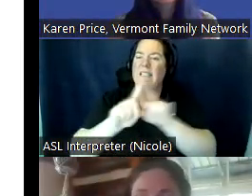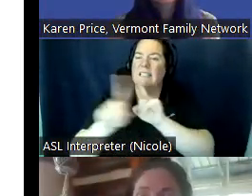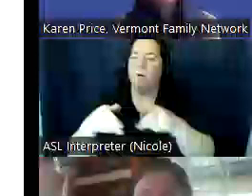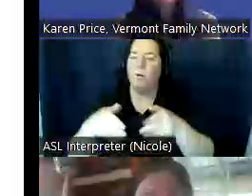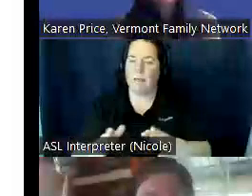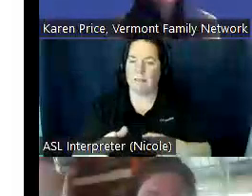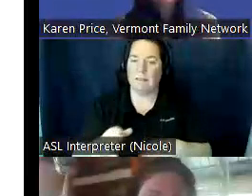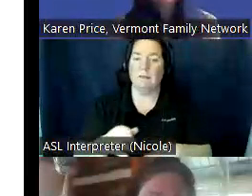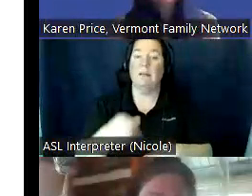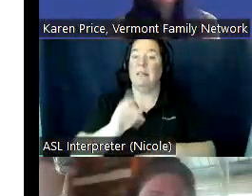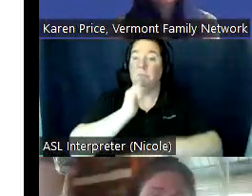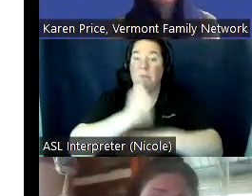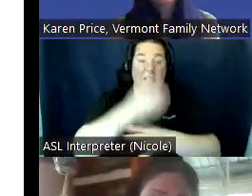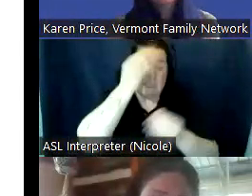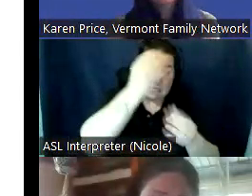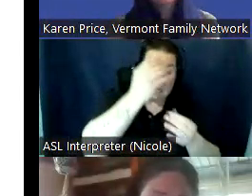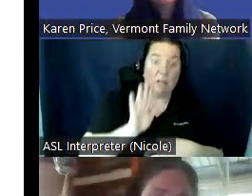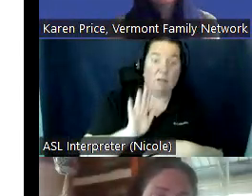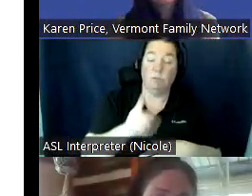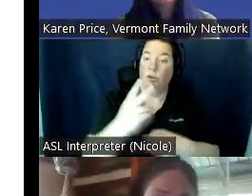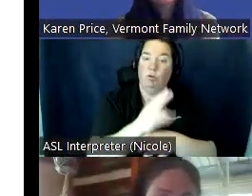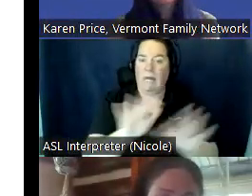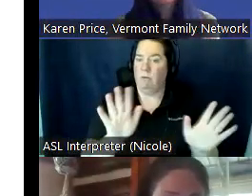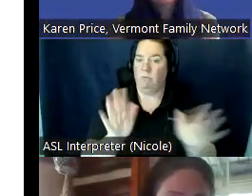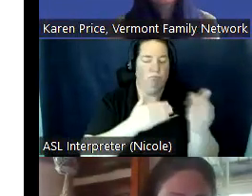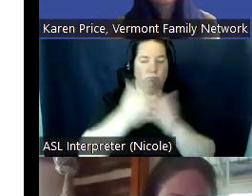based on the data the team has available to them when making these determinations.